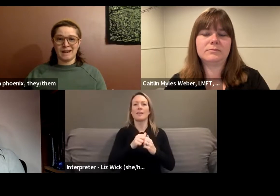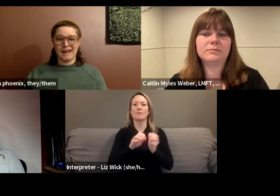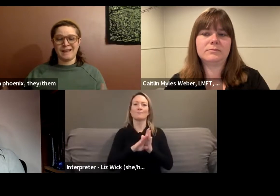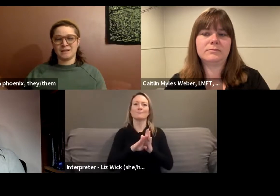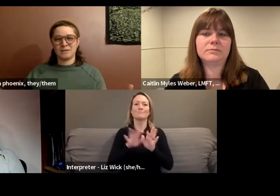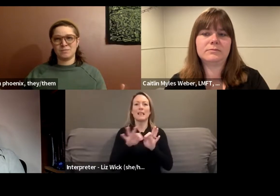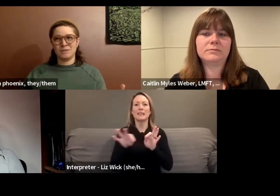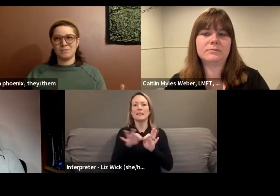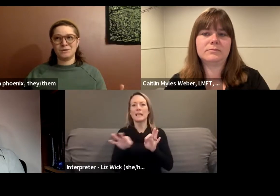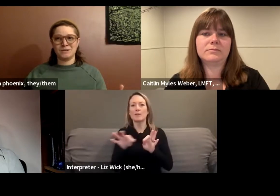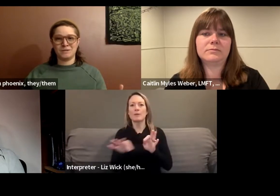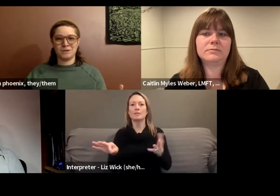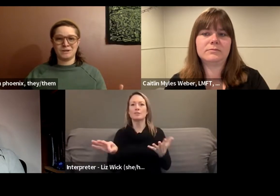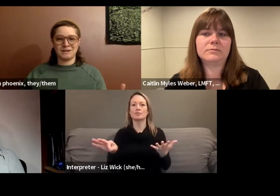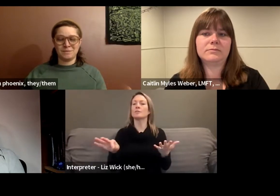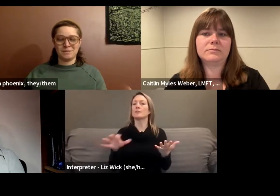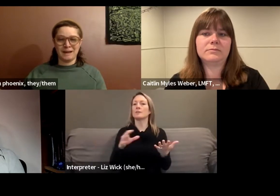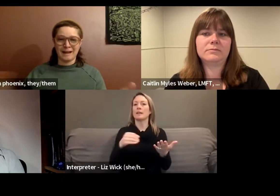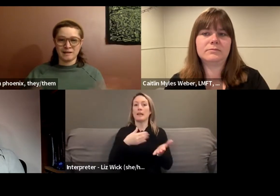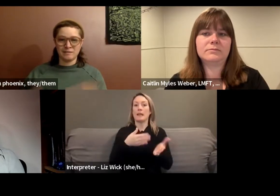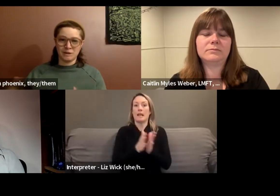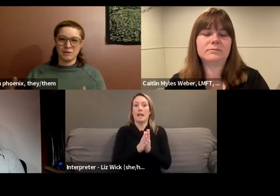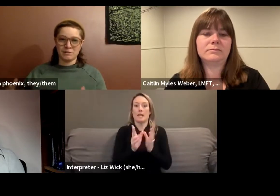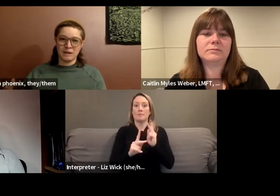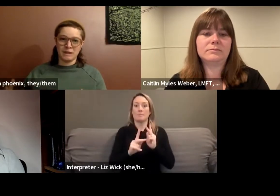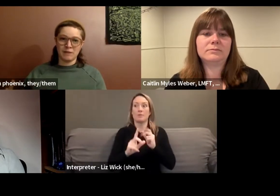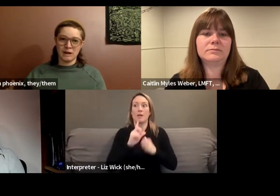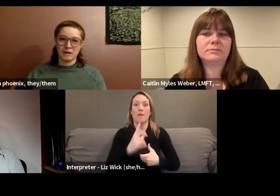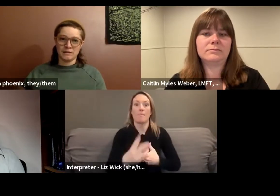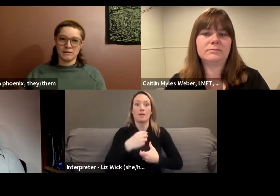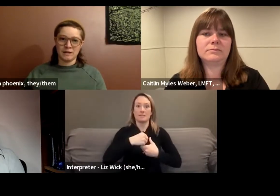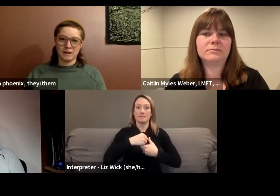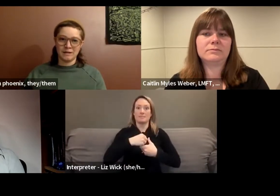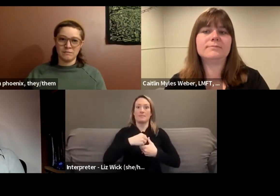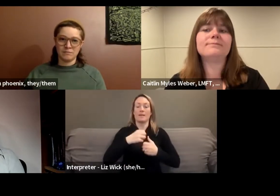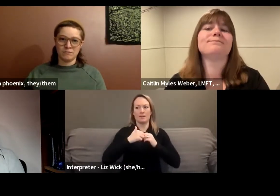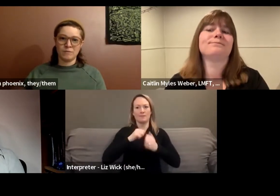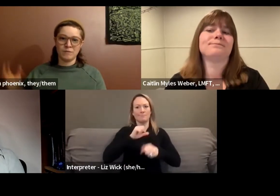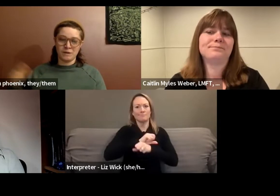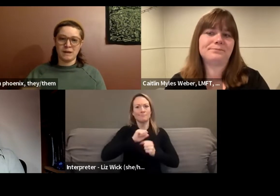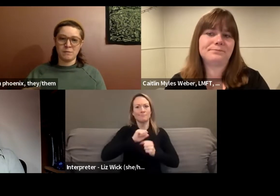And I ask people to participate actively with me in writing the letter and reviewing it